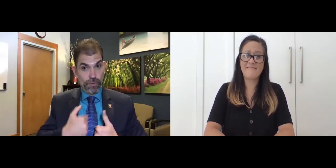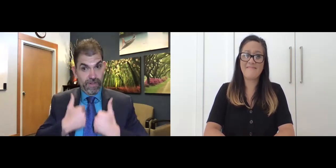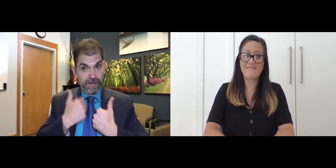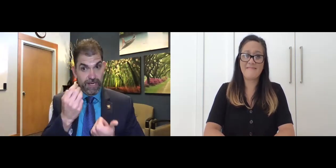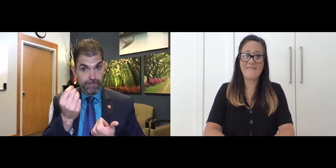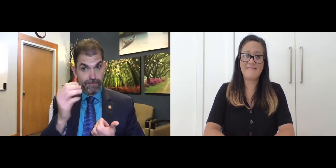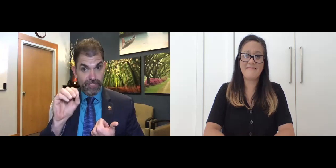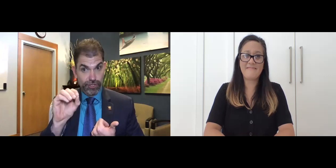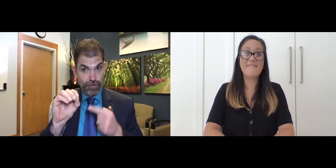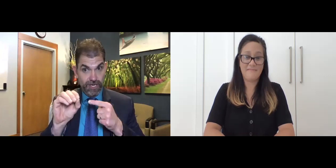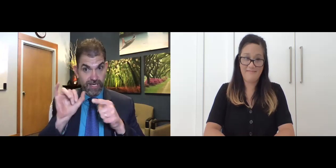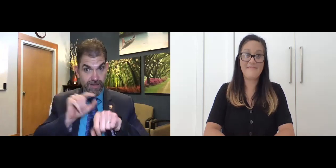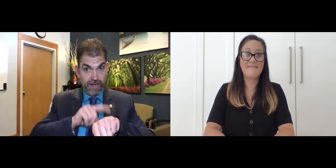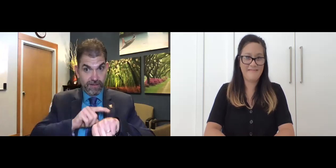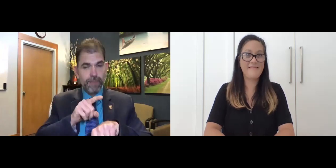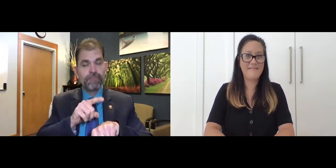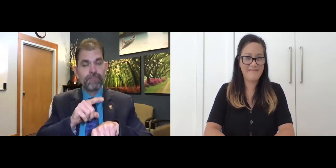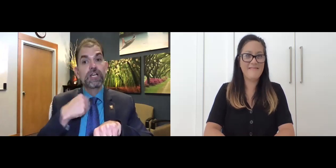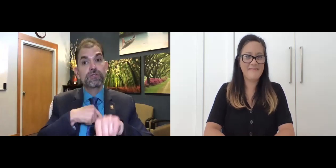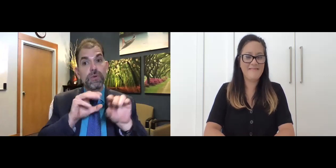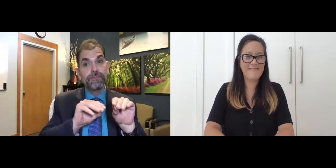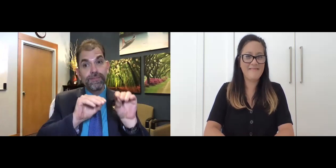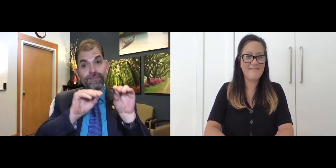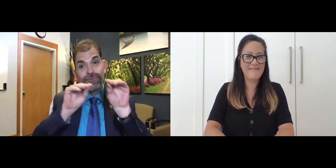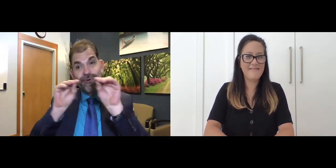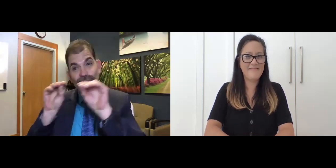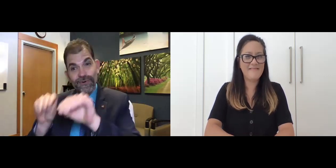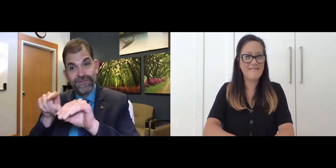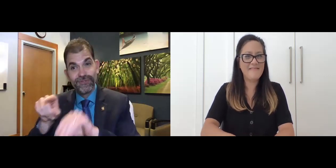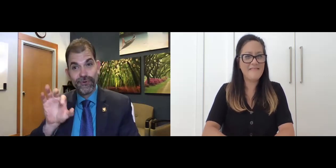speech therapy and so forth. Now we were in Missouri at that time but